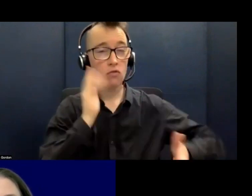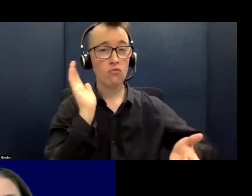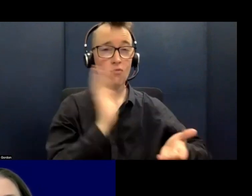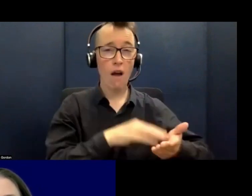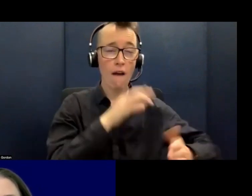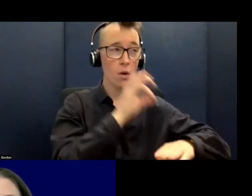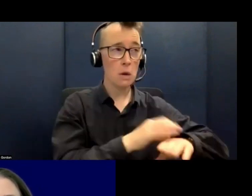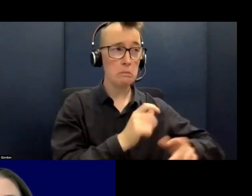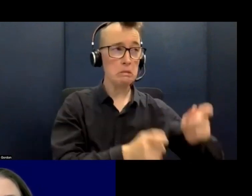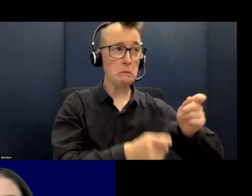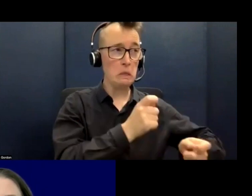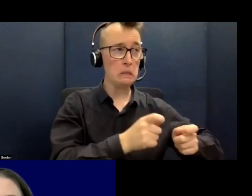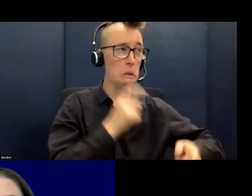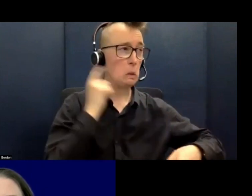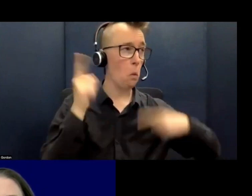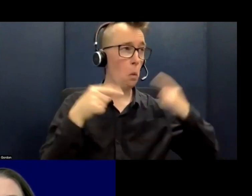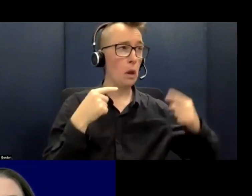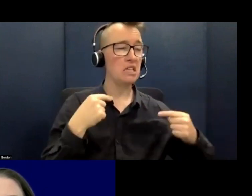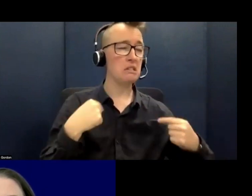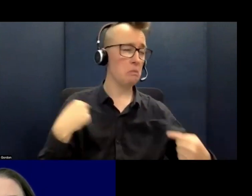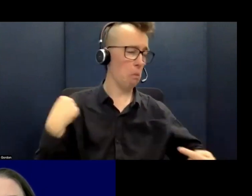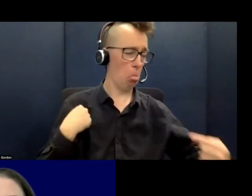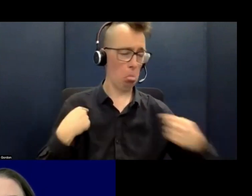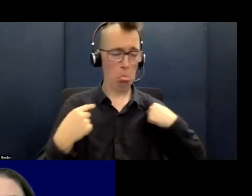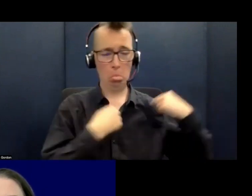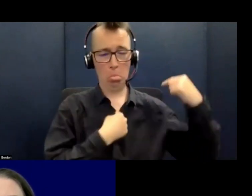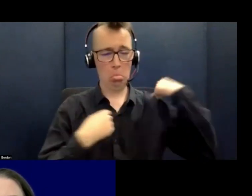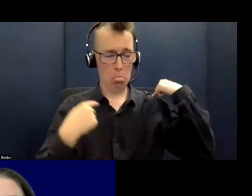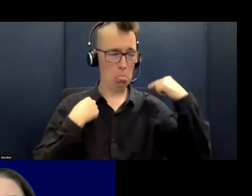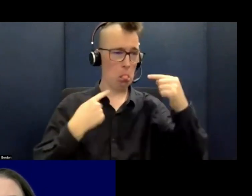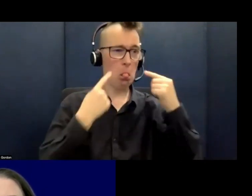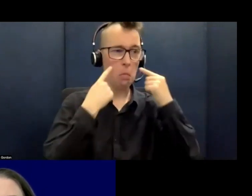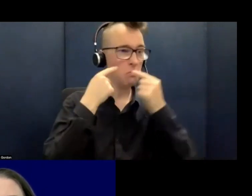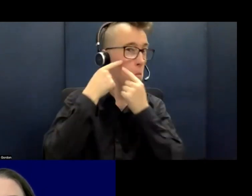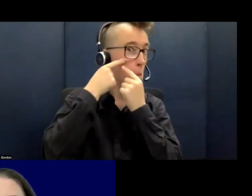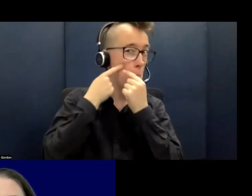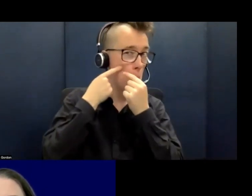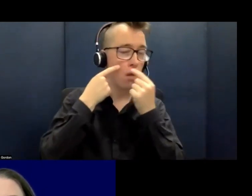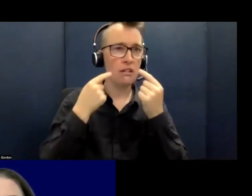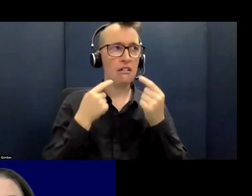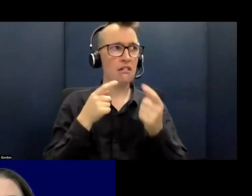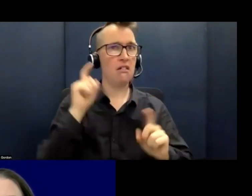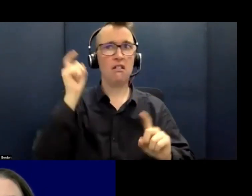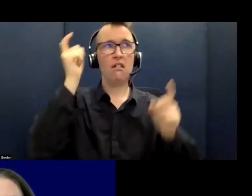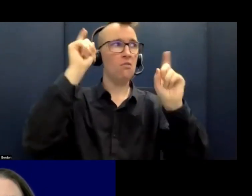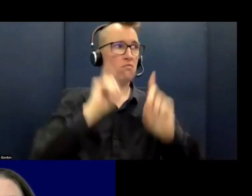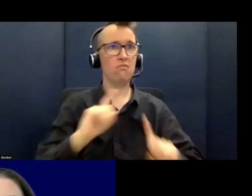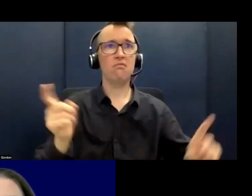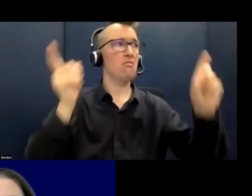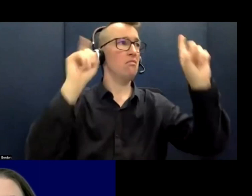you know, being poked and prodded, you know and the anxiety levels being up. All of these